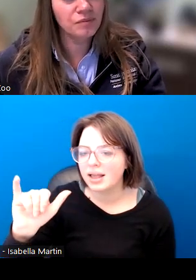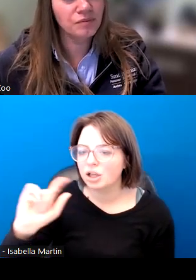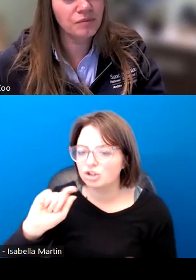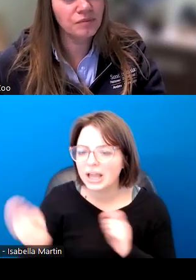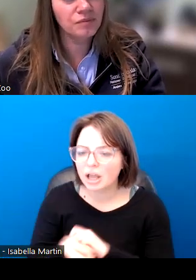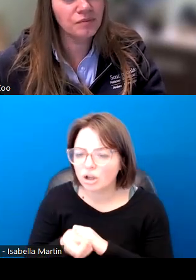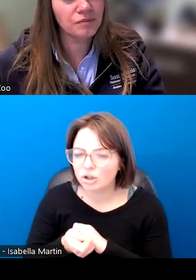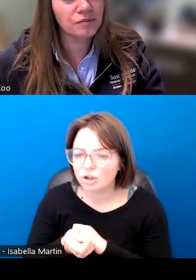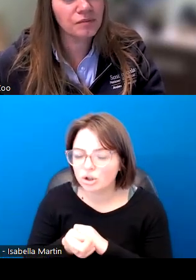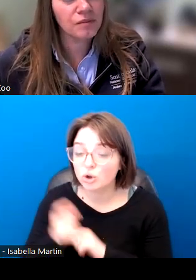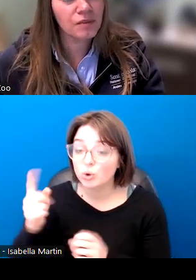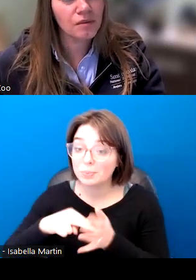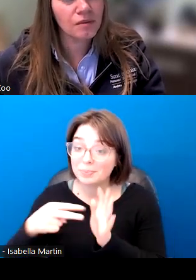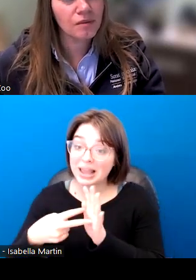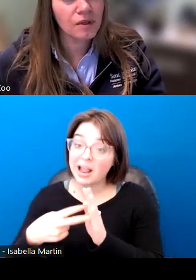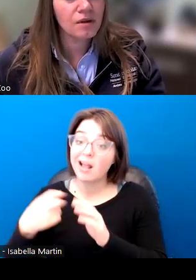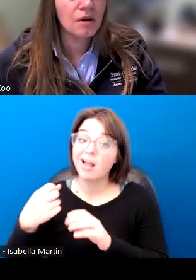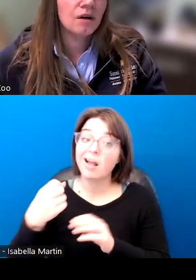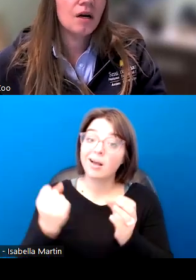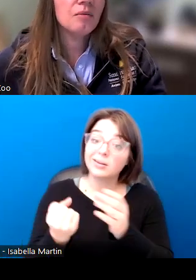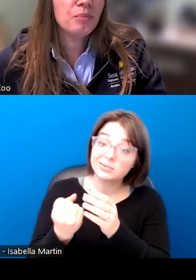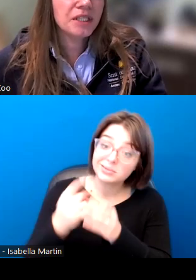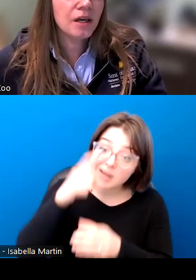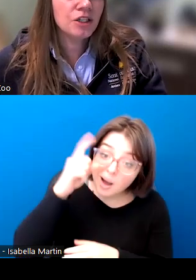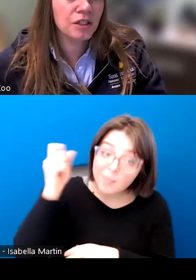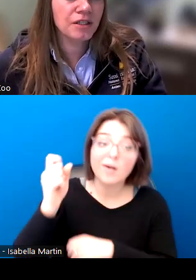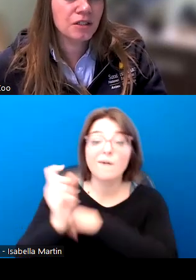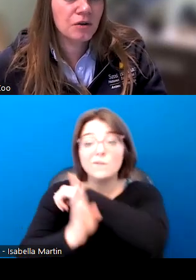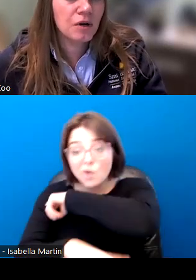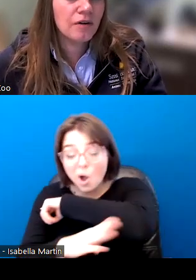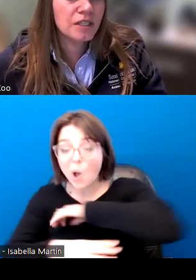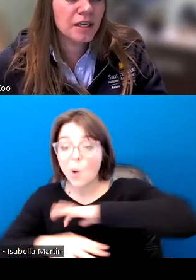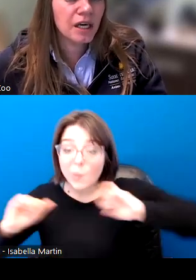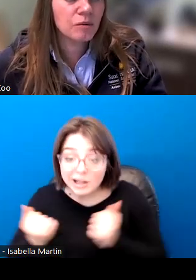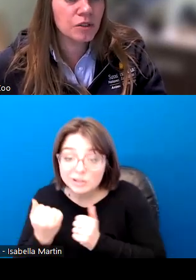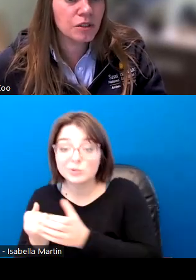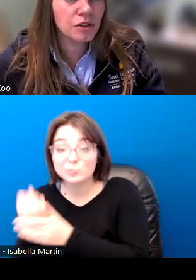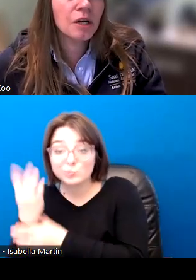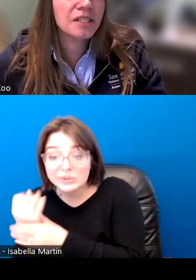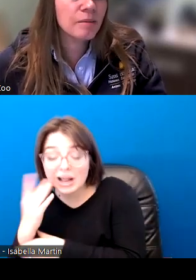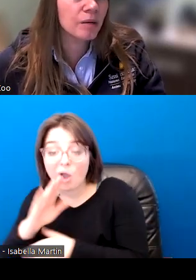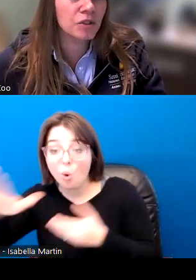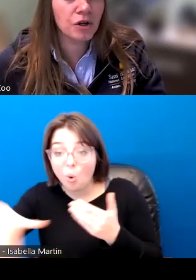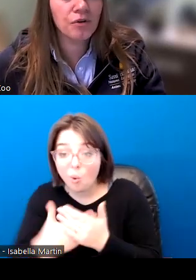season you're making changes for some animals? >>Erin: uh potentially so obviously animals some animals go